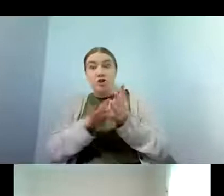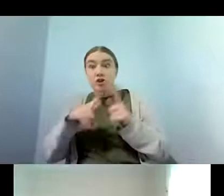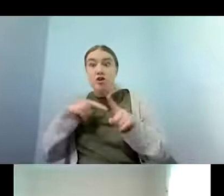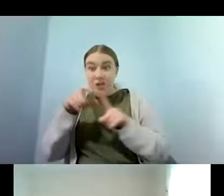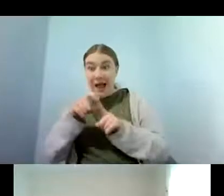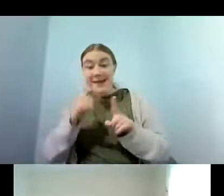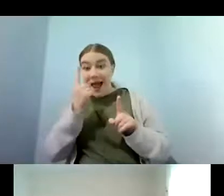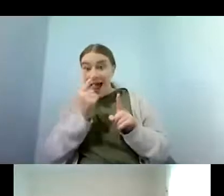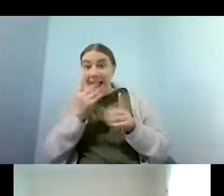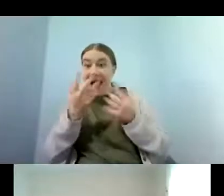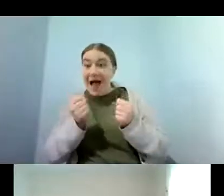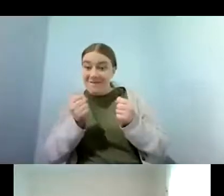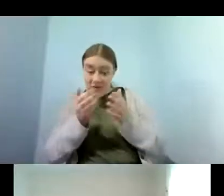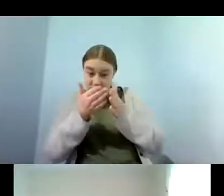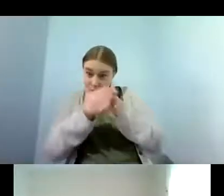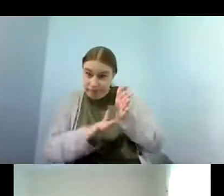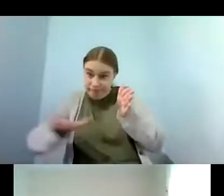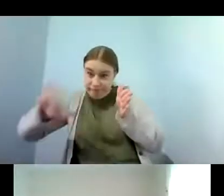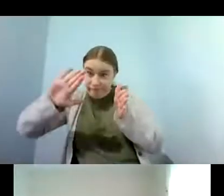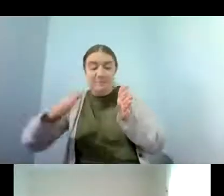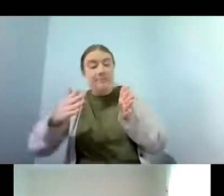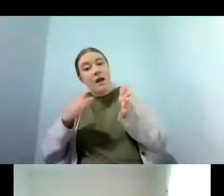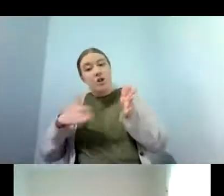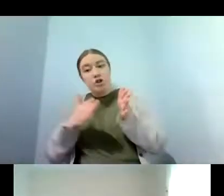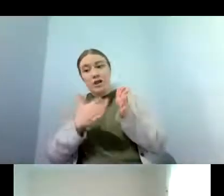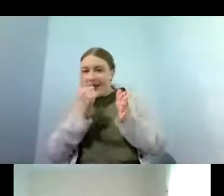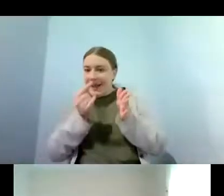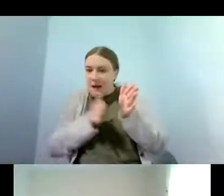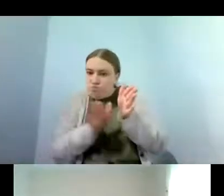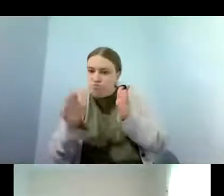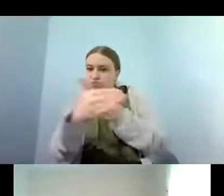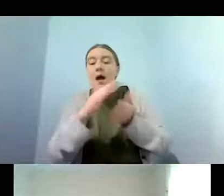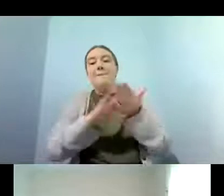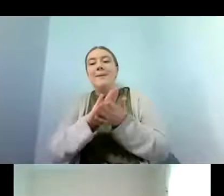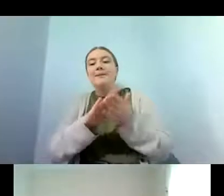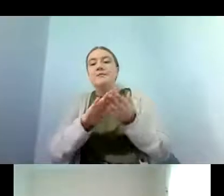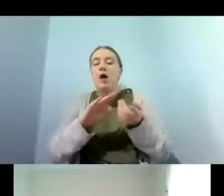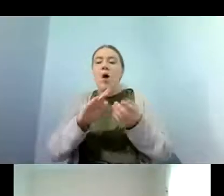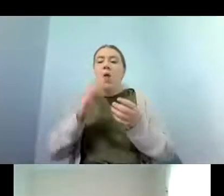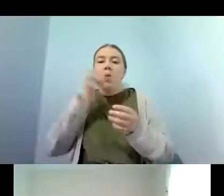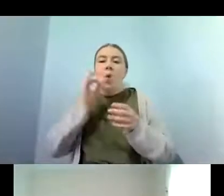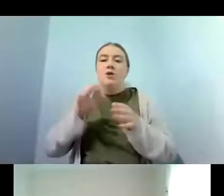there's a notch cut into this weir and this notch changes the water flow as it goes over and makes